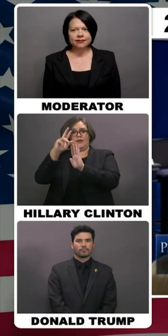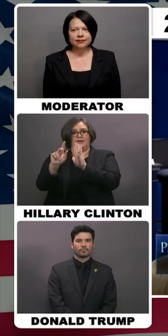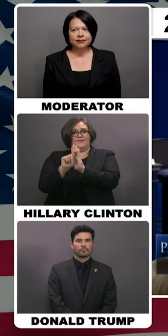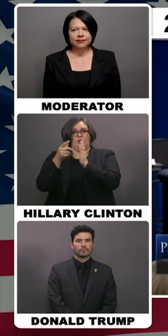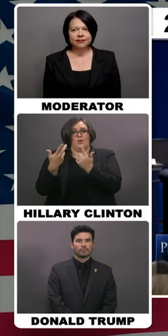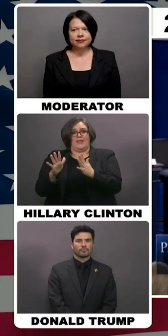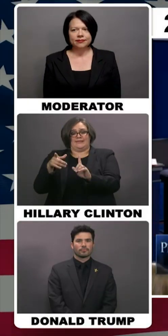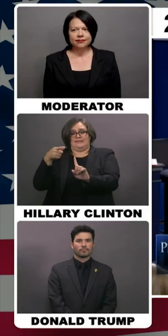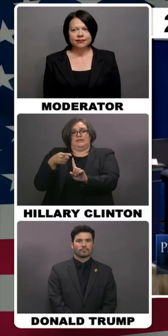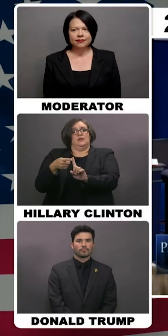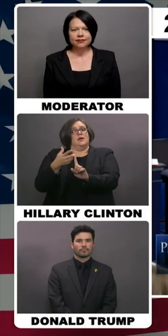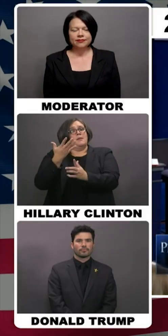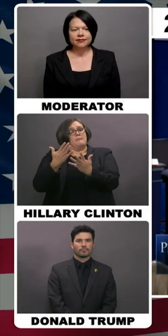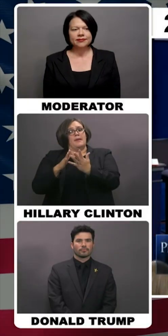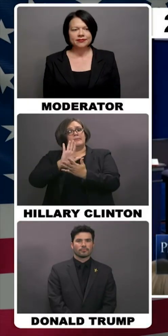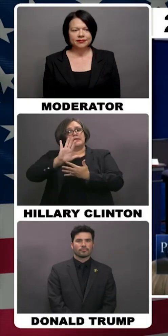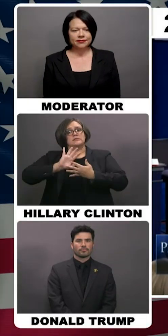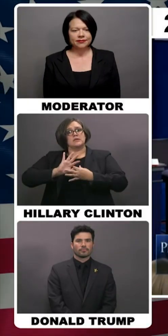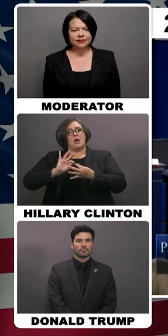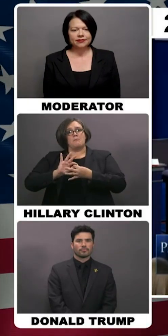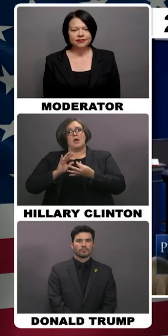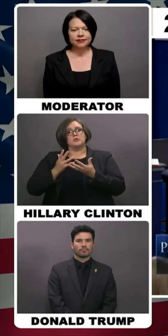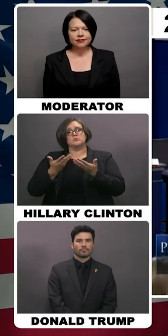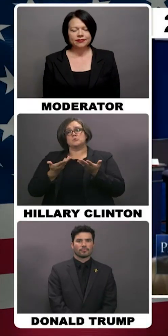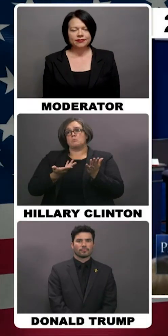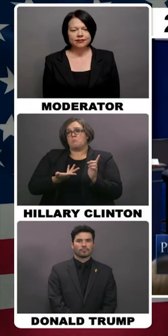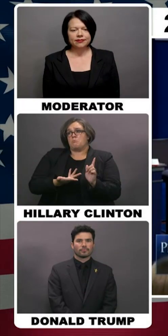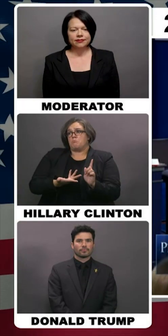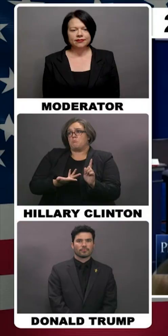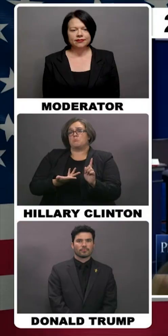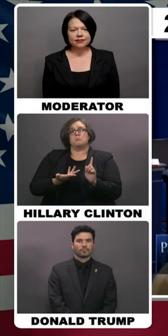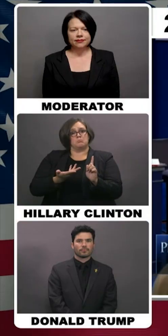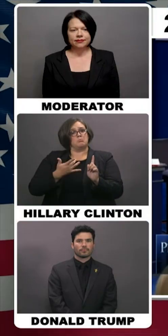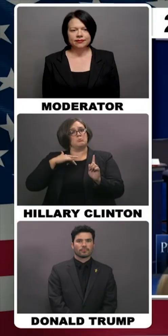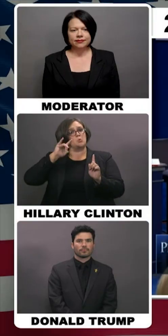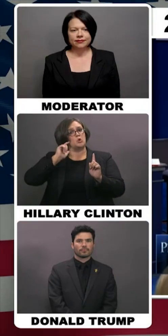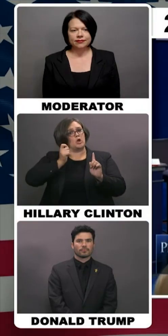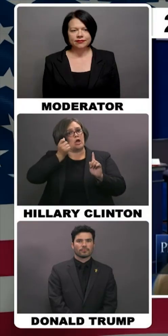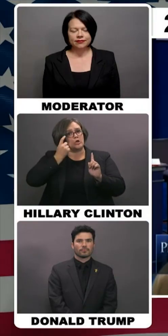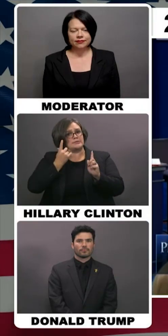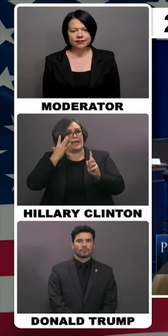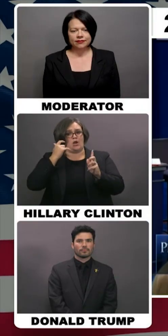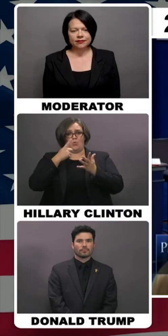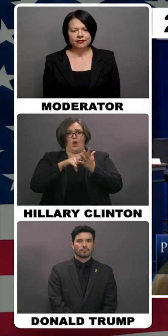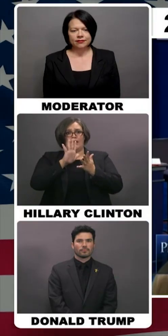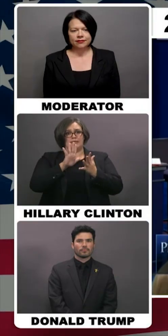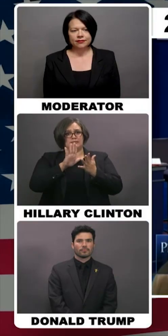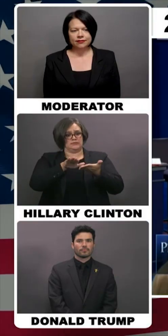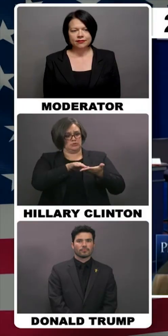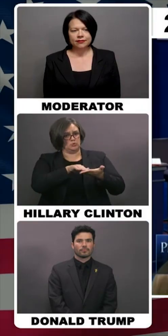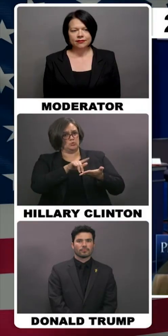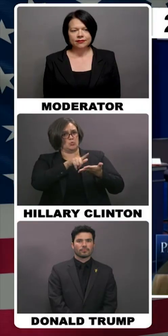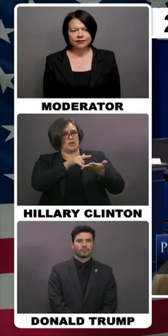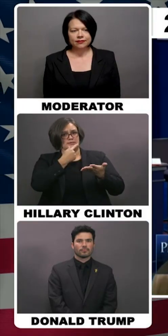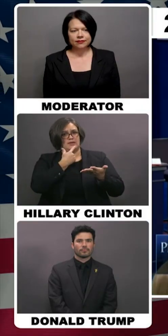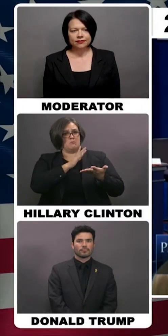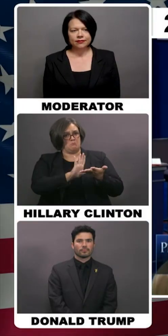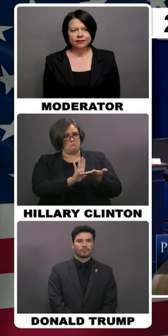what he's saying tonight would be understandable. But everyone can draw their own conclusions at this point